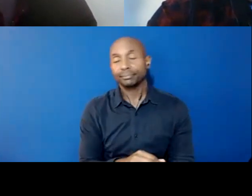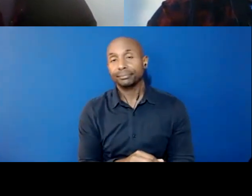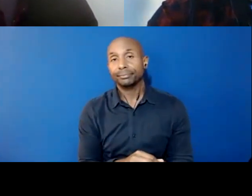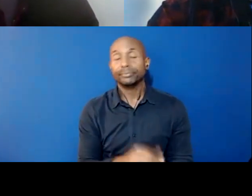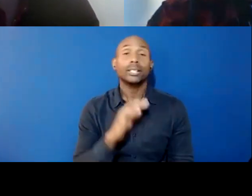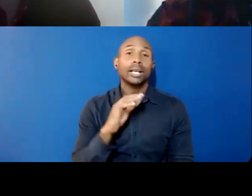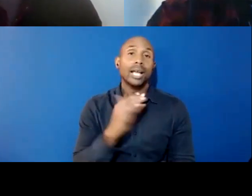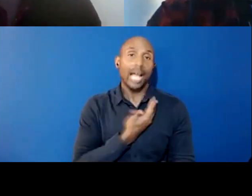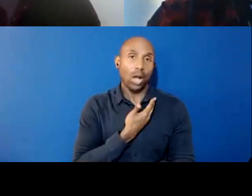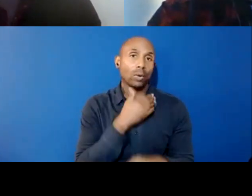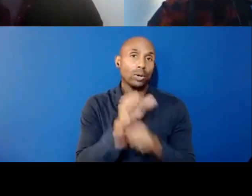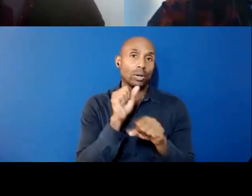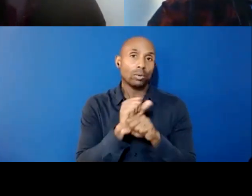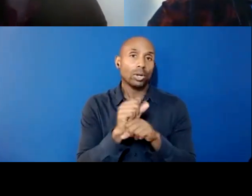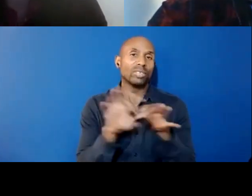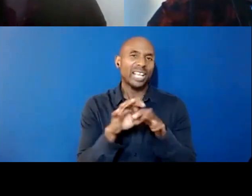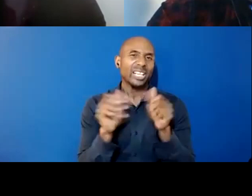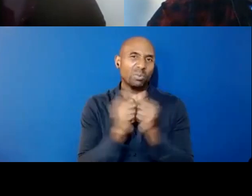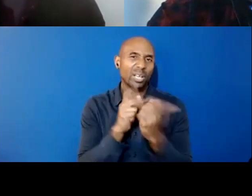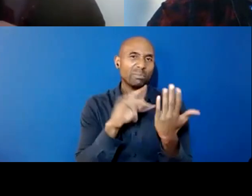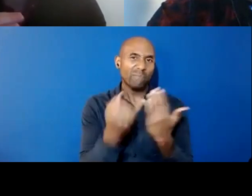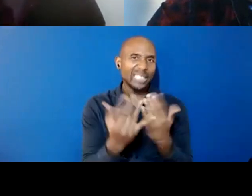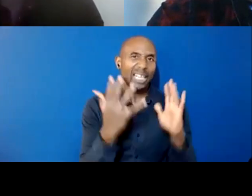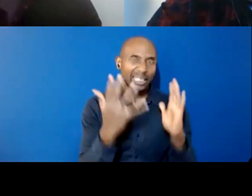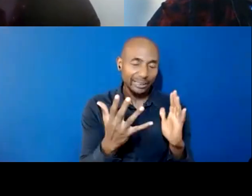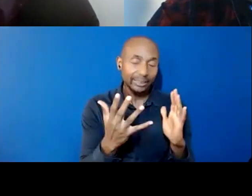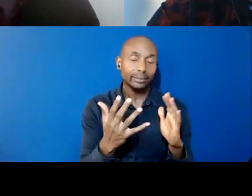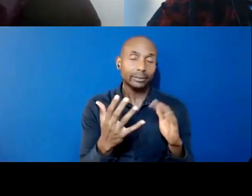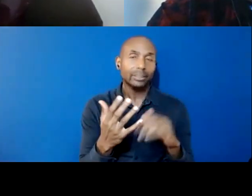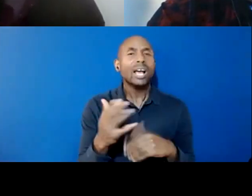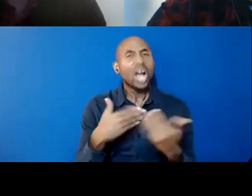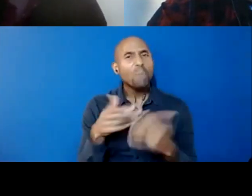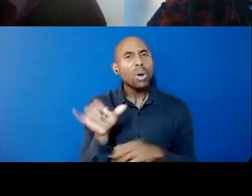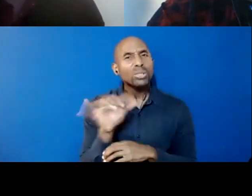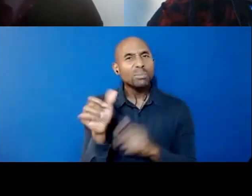It is not too dissimilar from an internship because you are working with universities